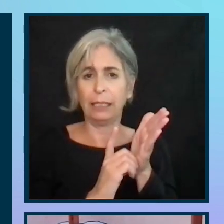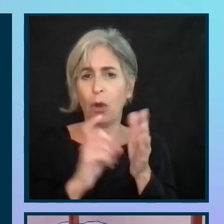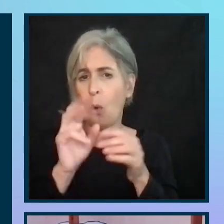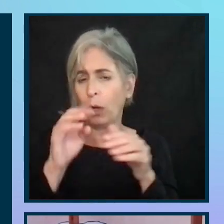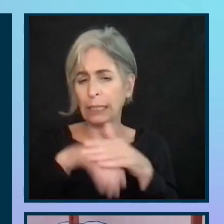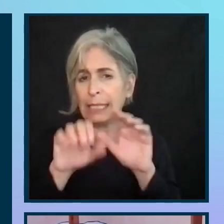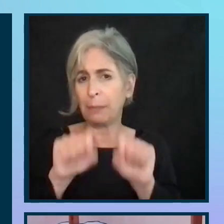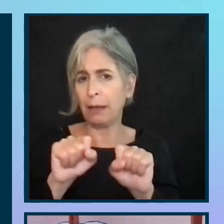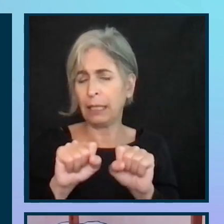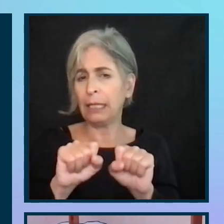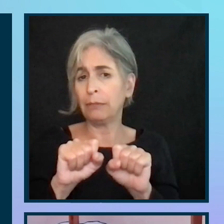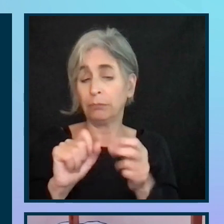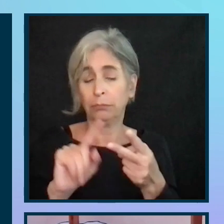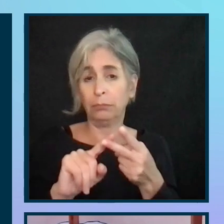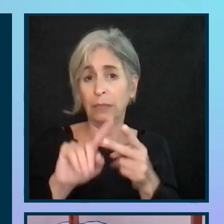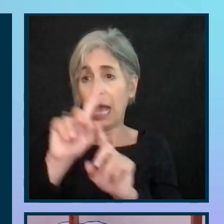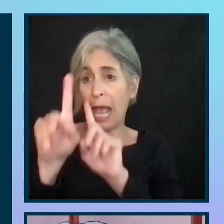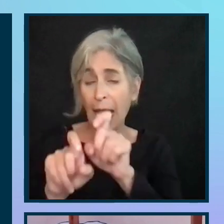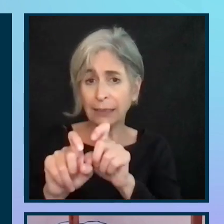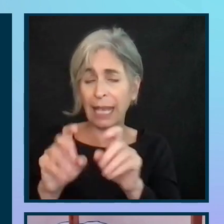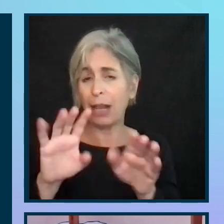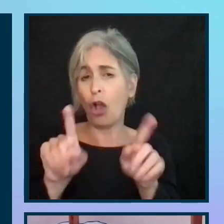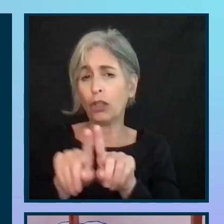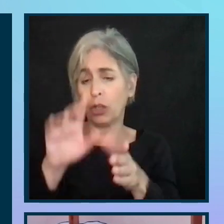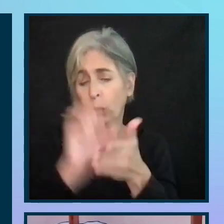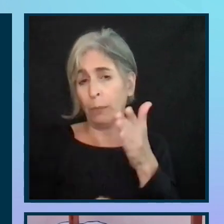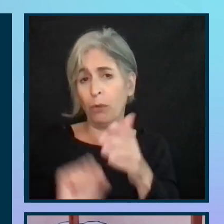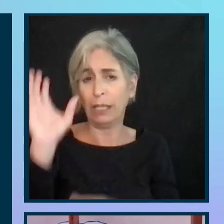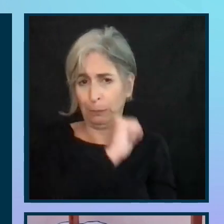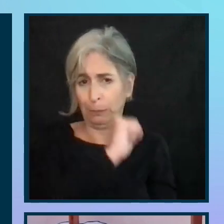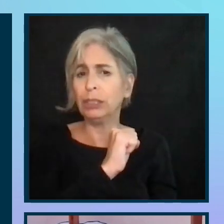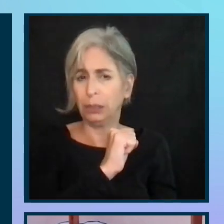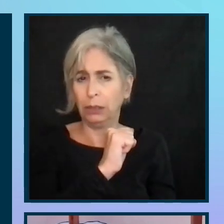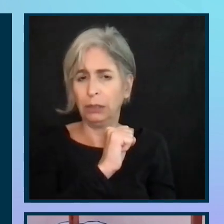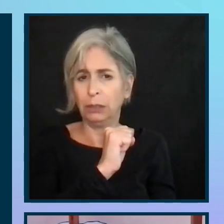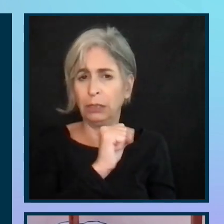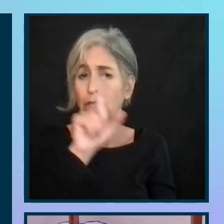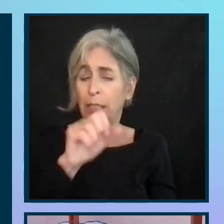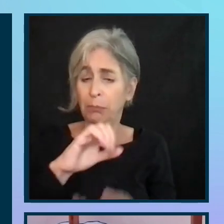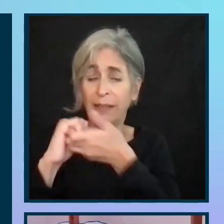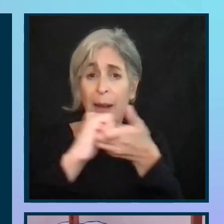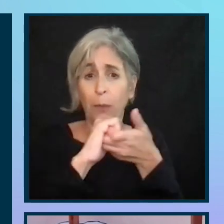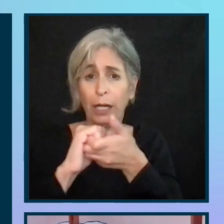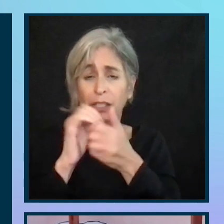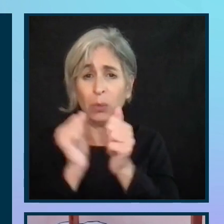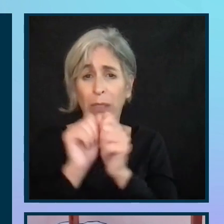ask questions, and remove assumptions, so again, that could be a collaboration between different team members.